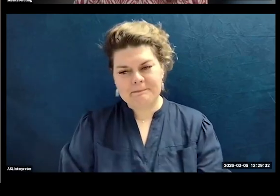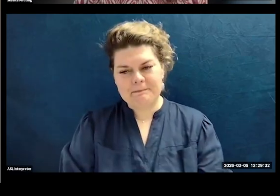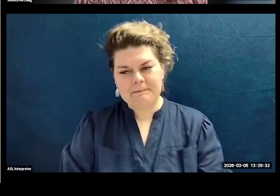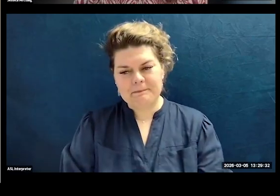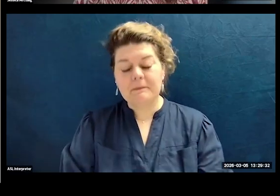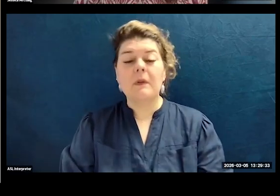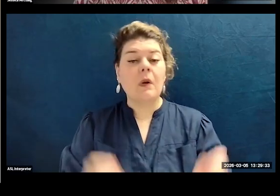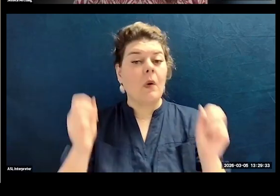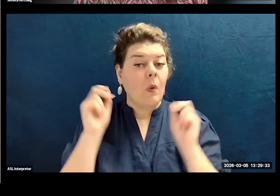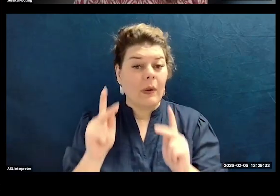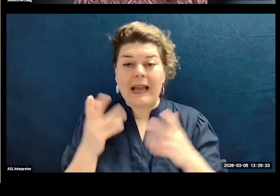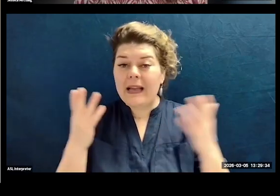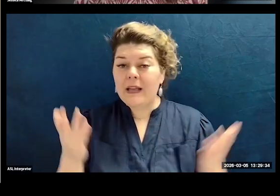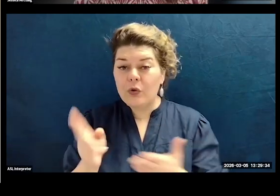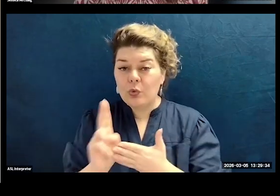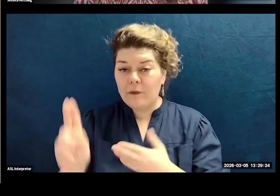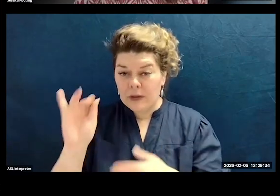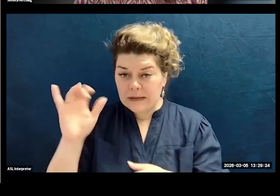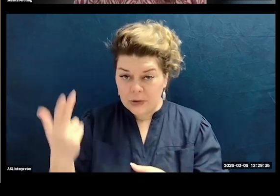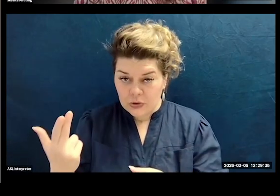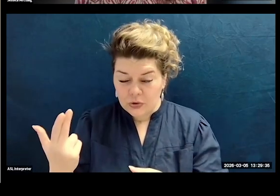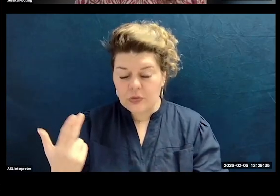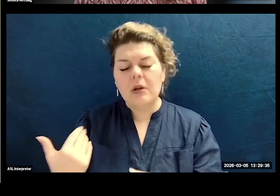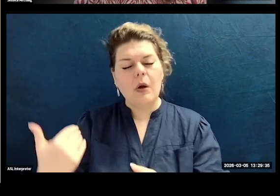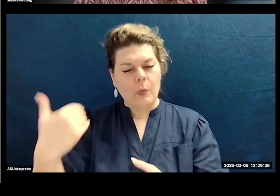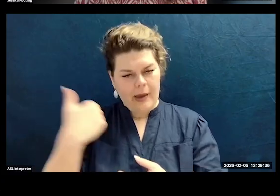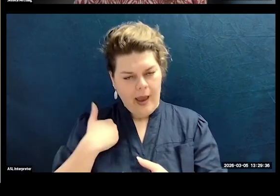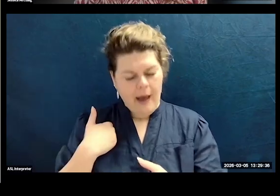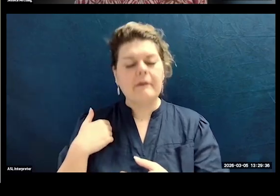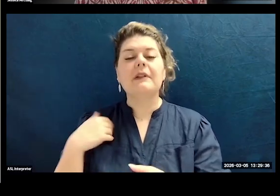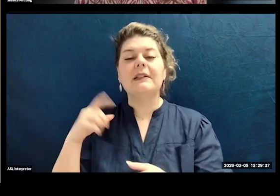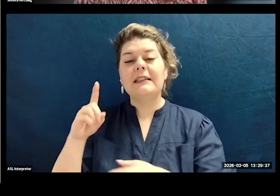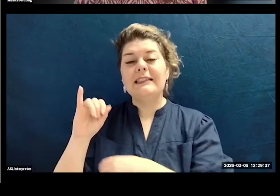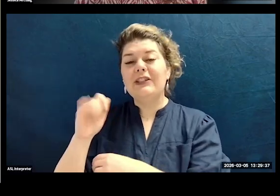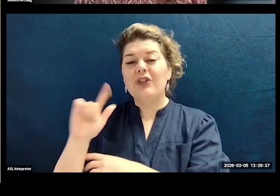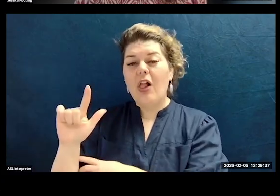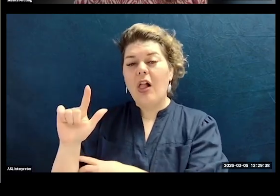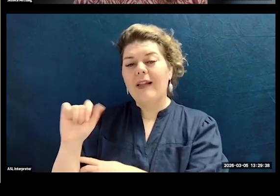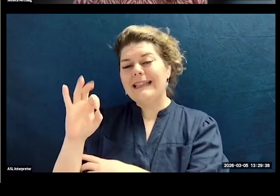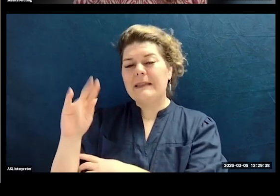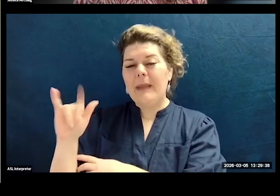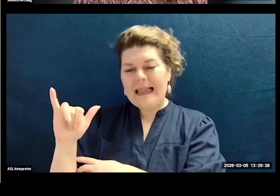Okay, so at the University of Michigan, we have the Digital Accessibility Strategic Initiative.